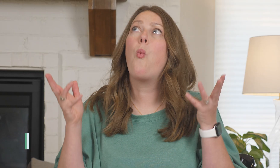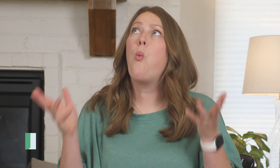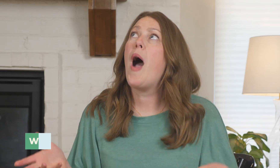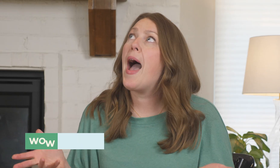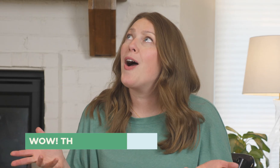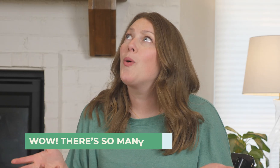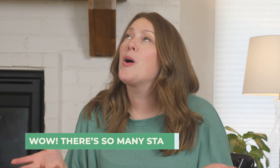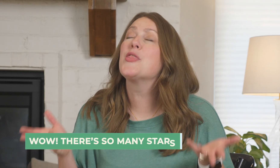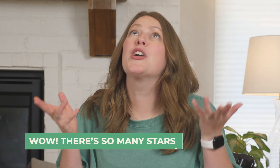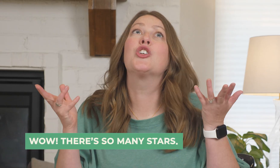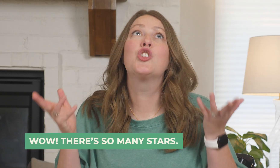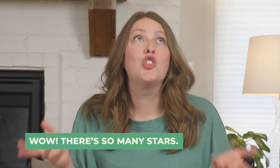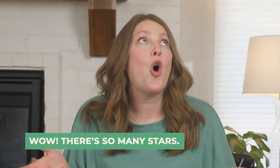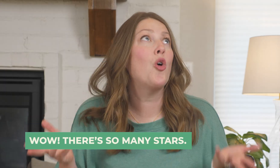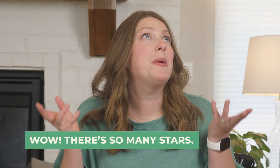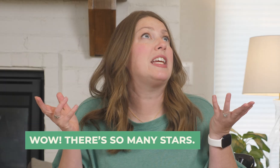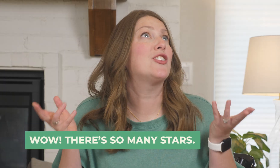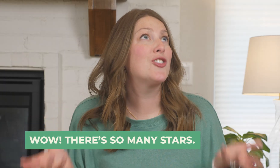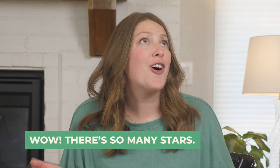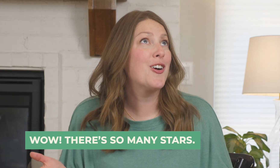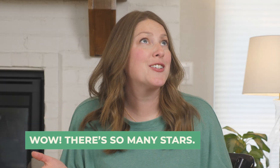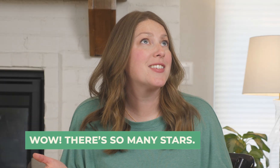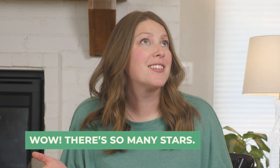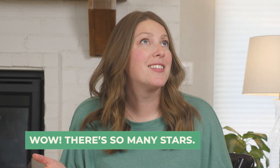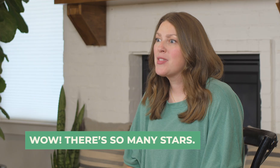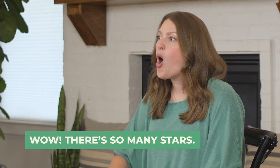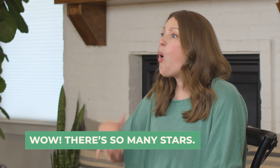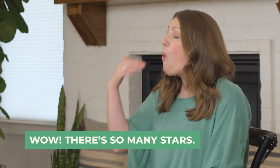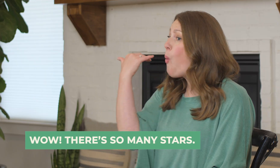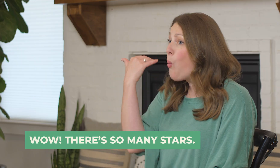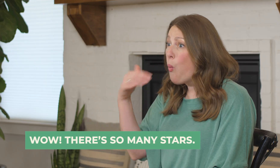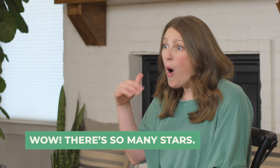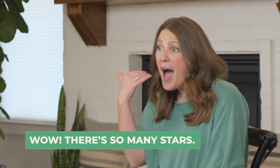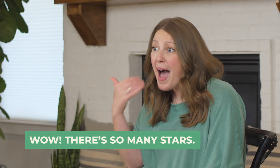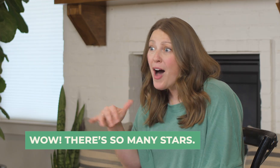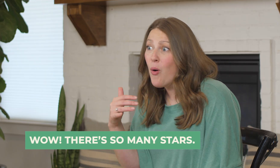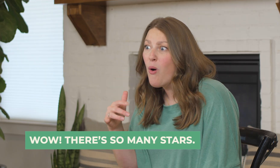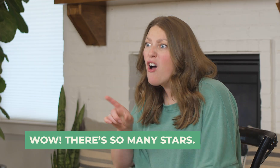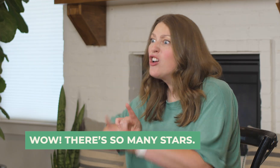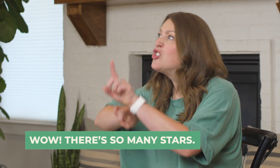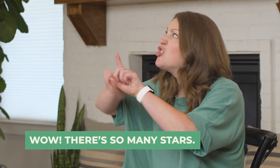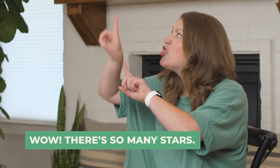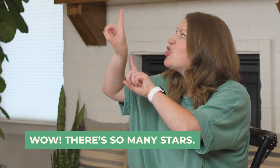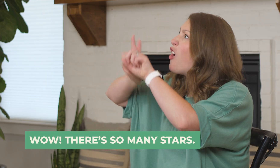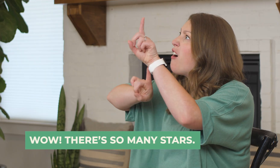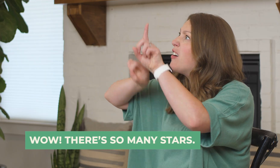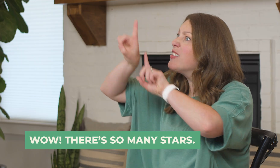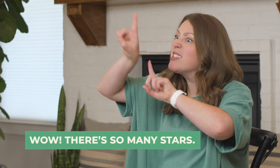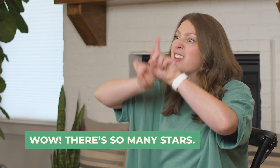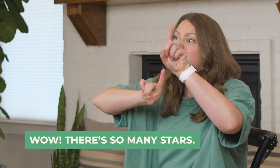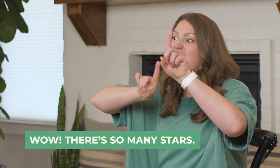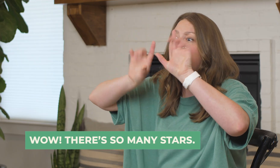Wow. There are so many stars. Wow. Stars.